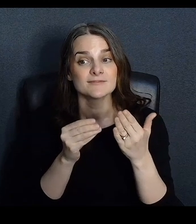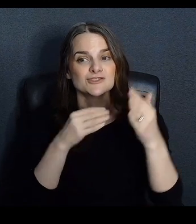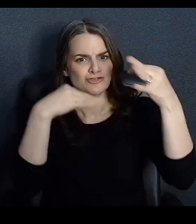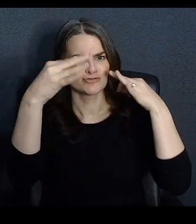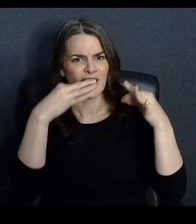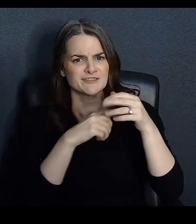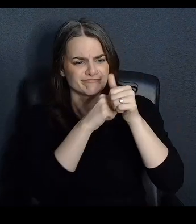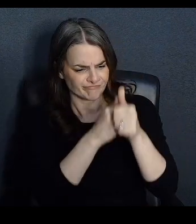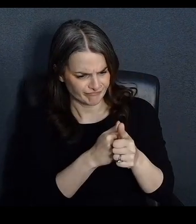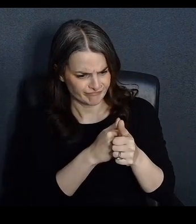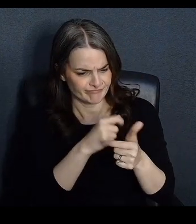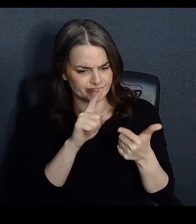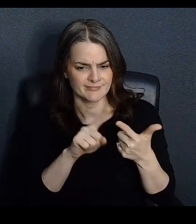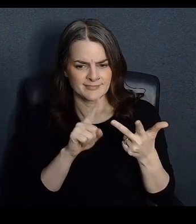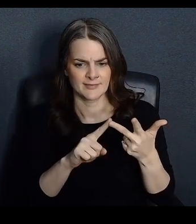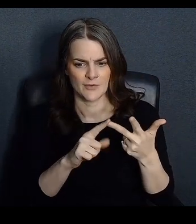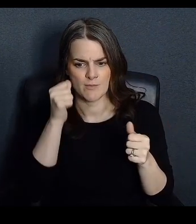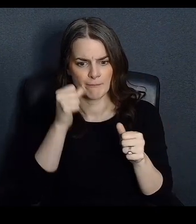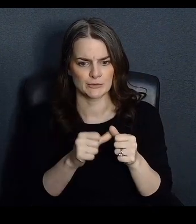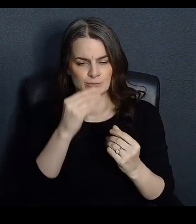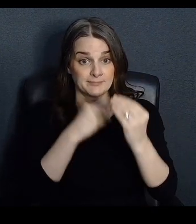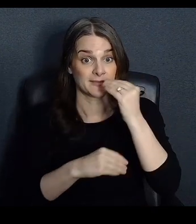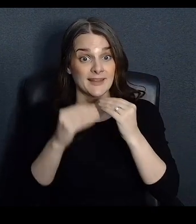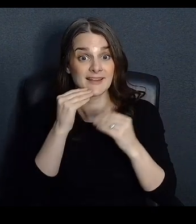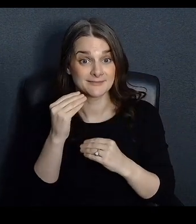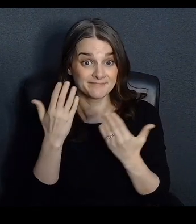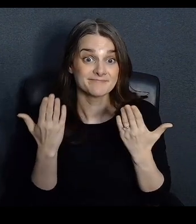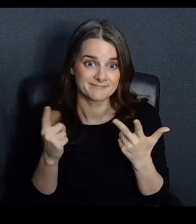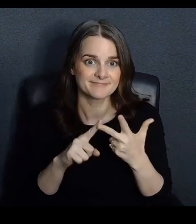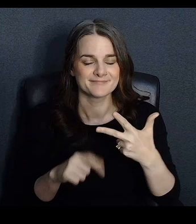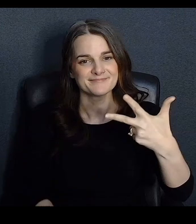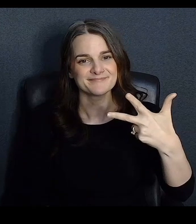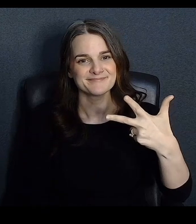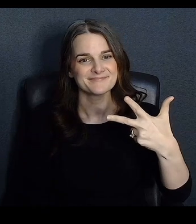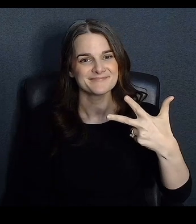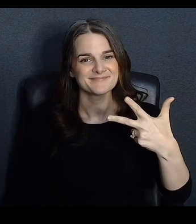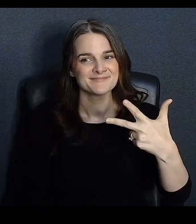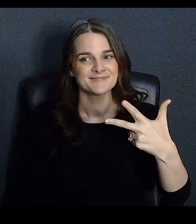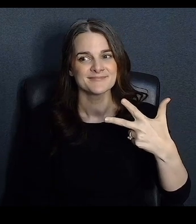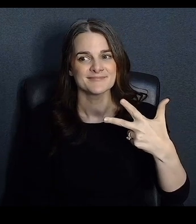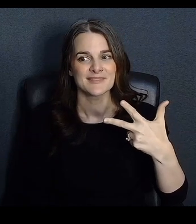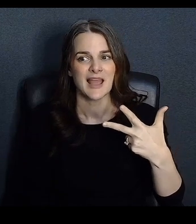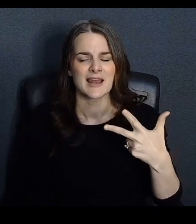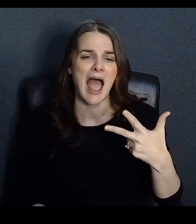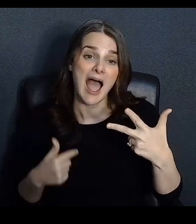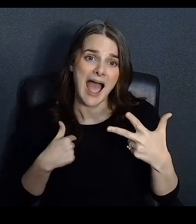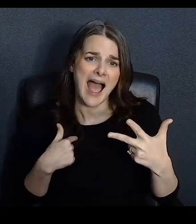and then remembering to actually eat meals. And I have pretty poor interoception,